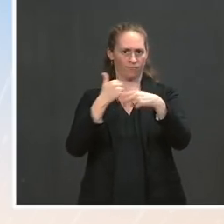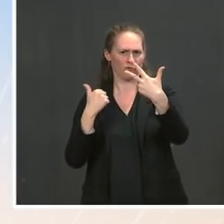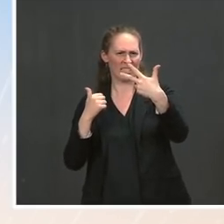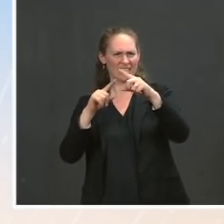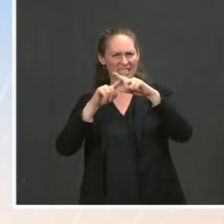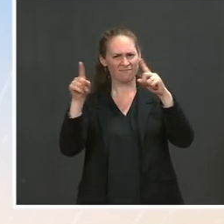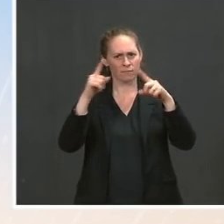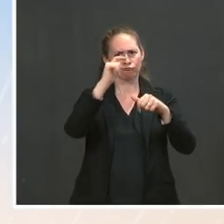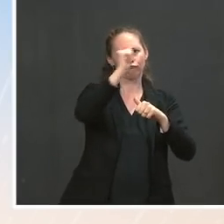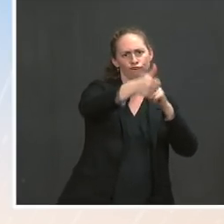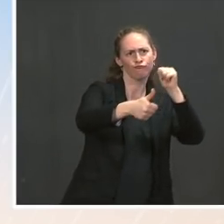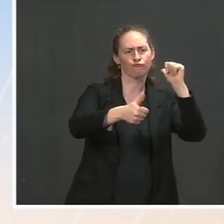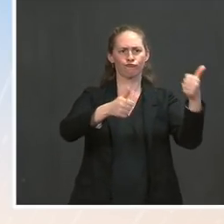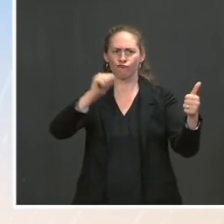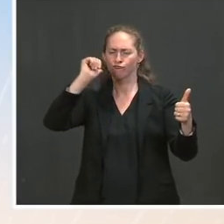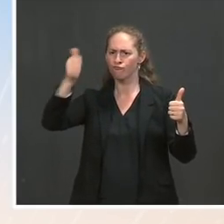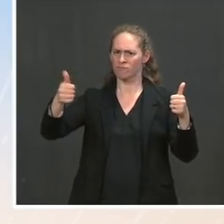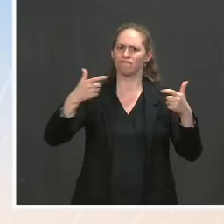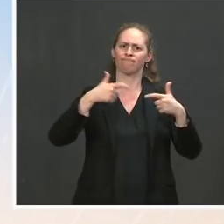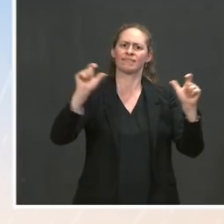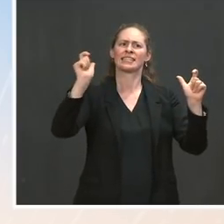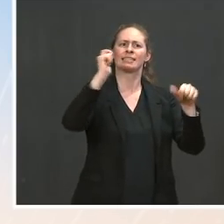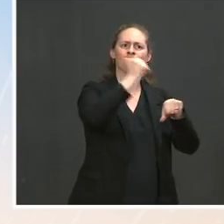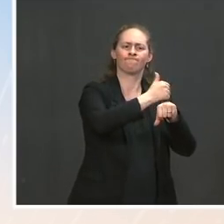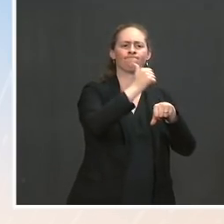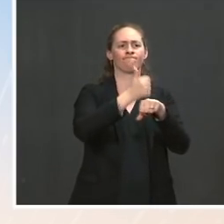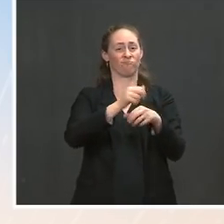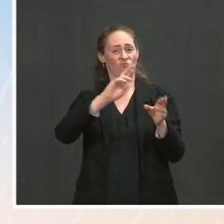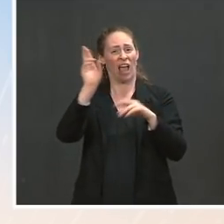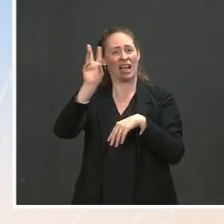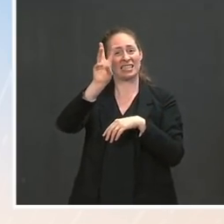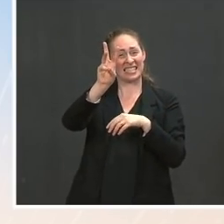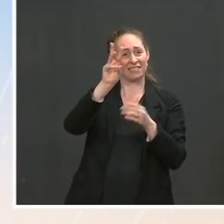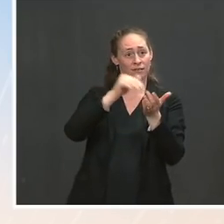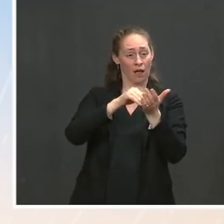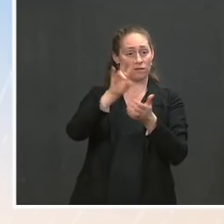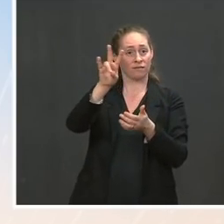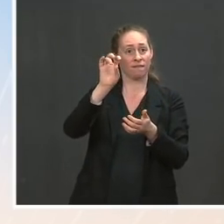and additional 66,750 beds. One of our biggest issues as we've talked about before